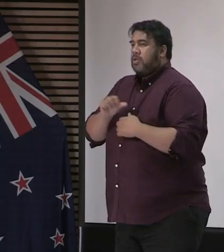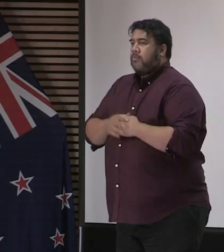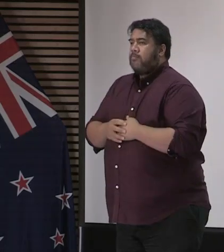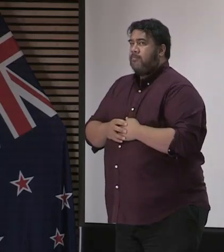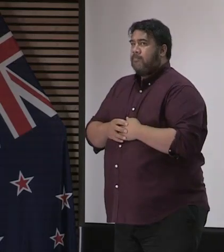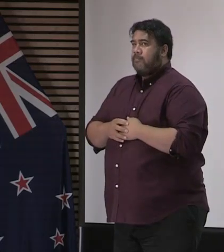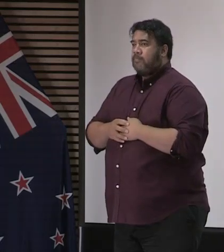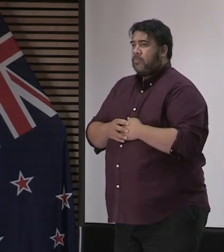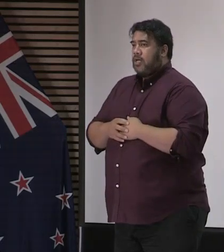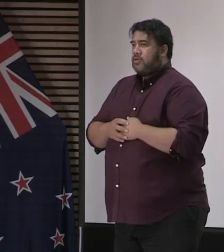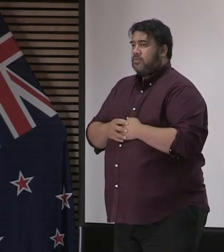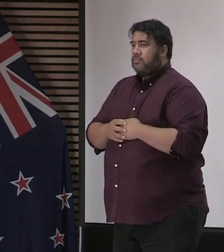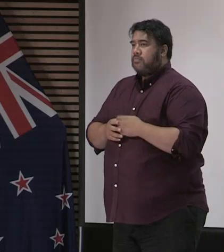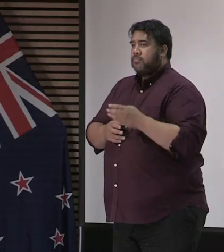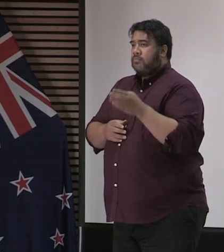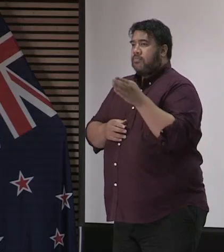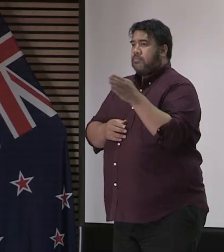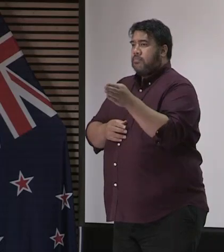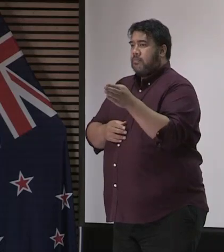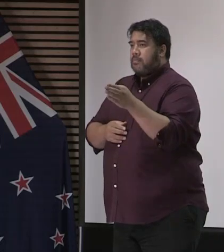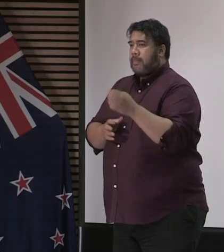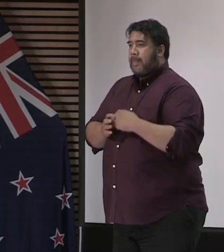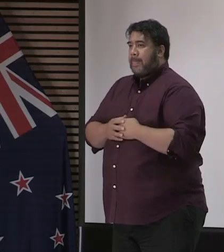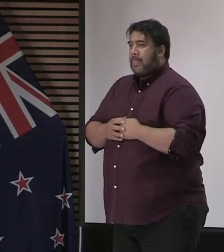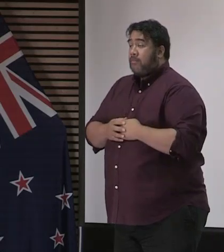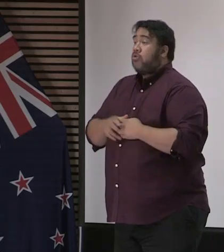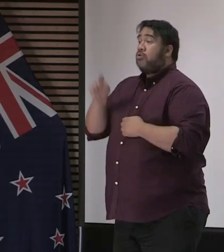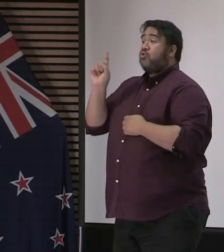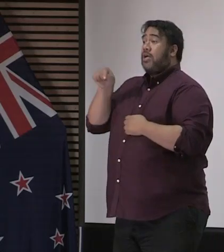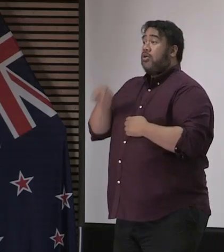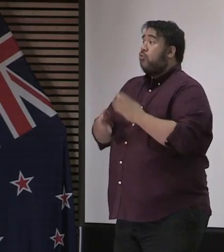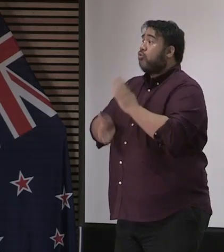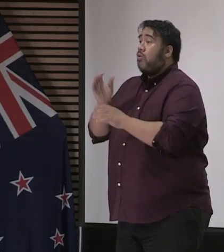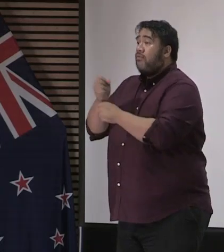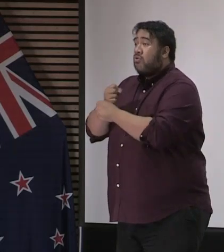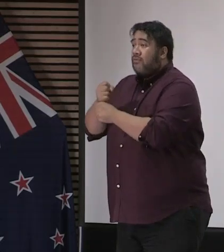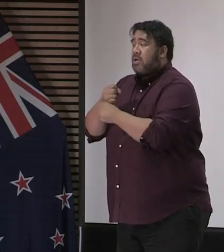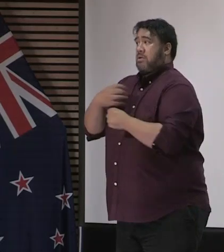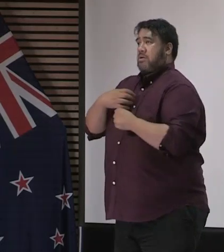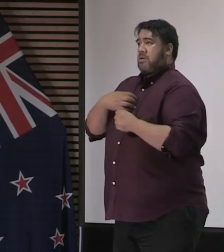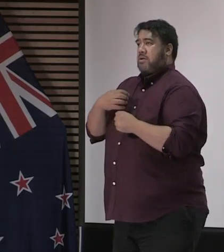for anyone who gets a test to get that result back. So we'll follow that up.